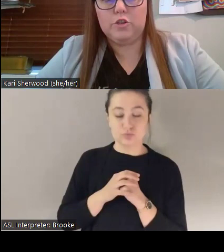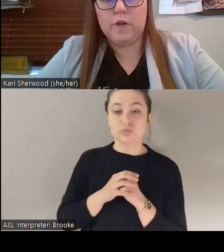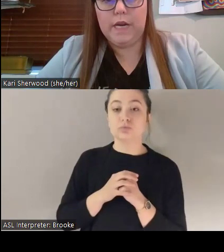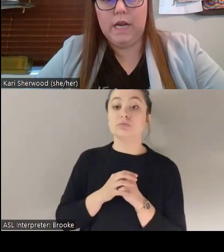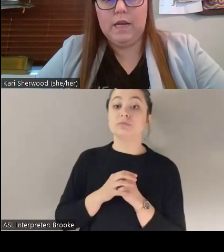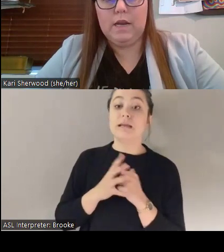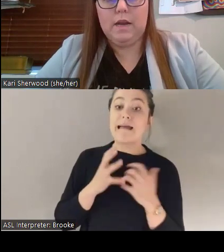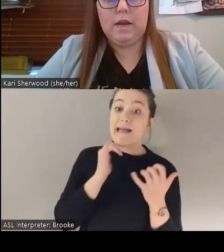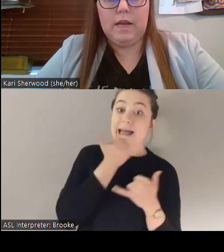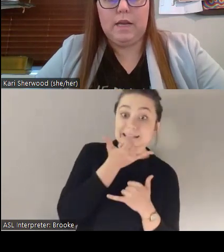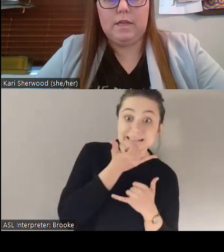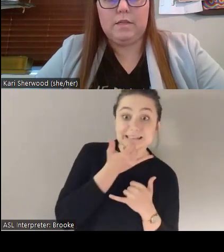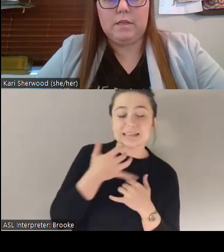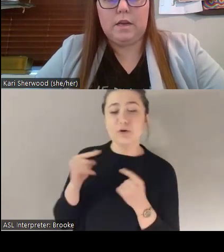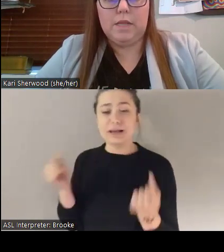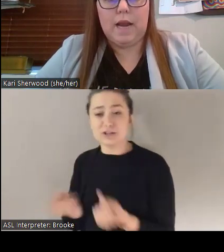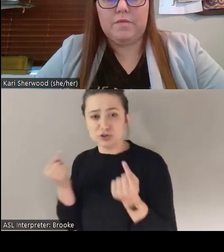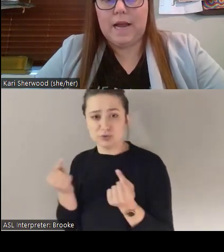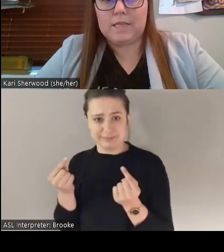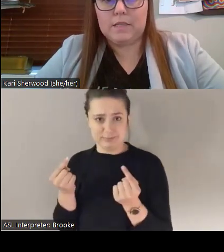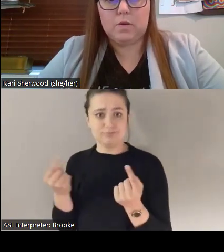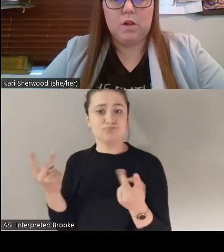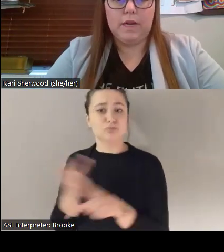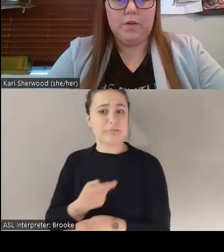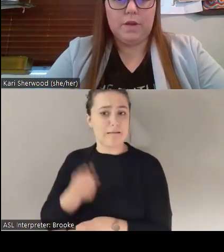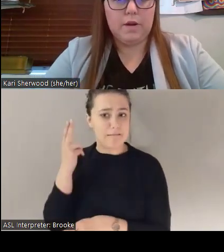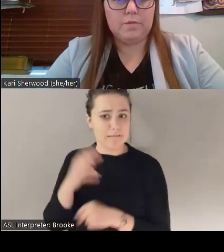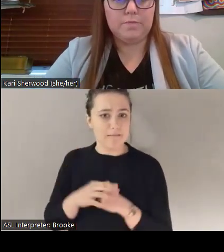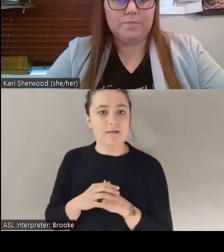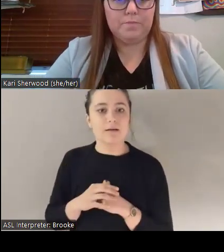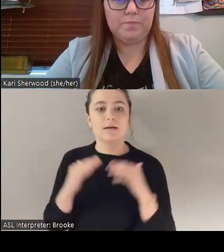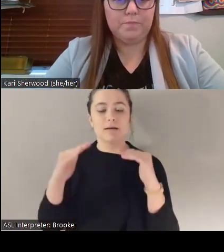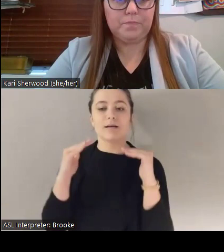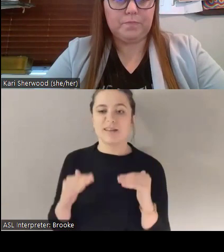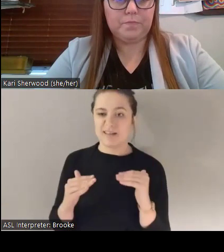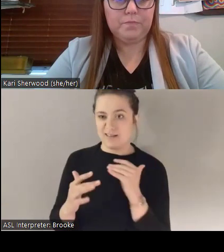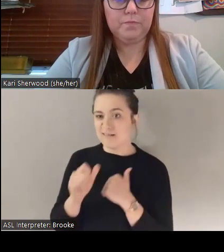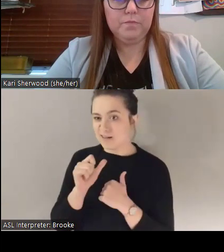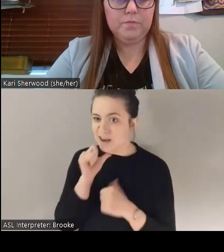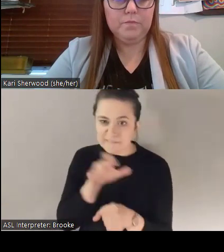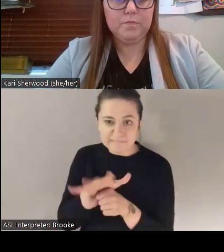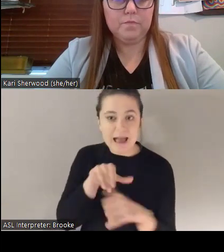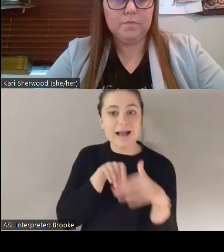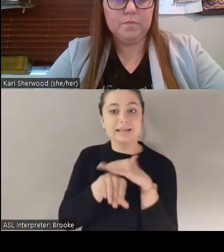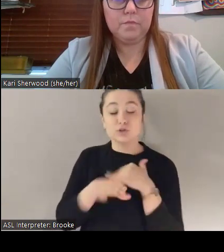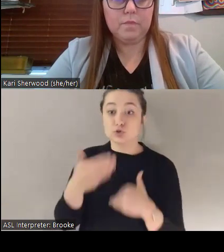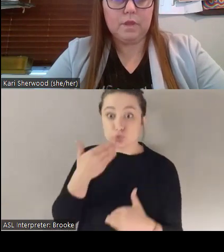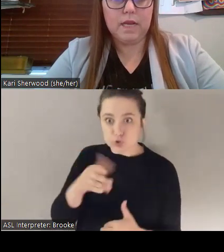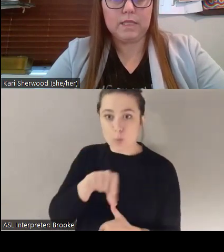injury and lack of access to quality health care.